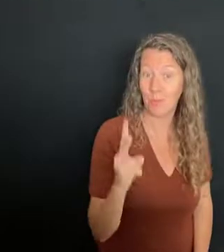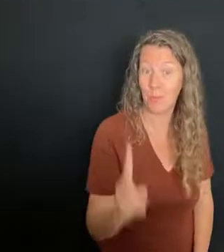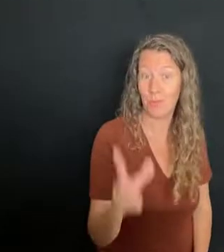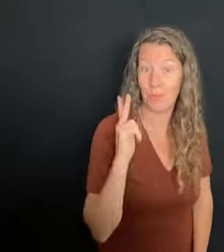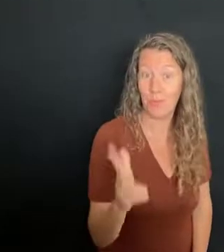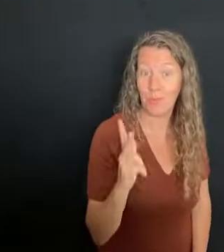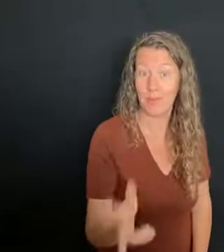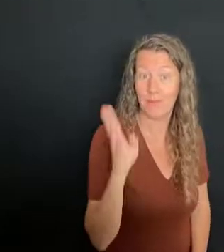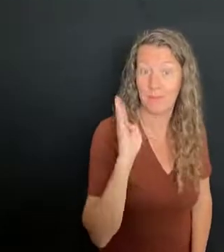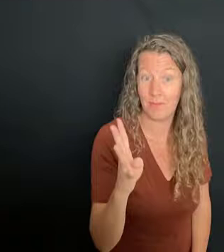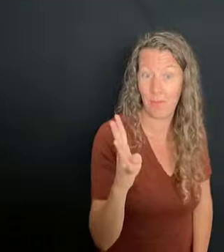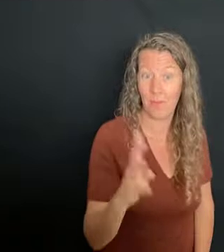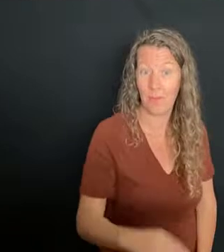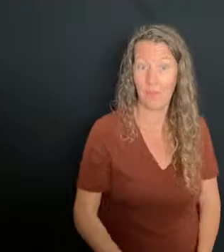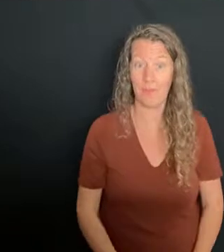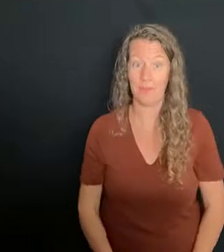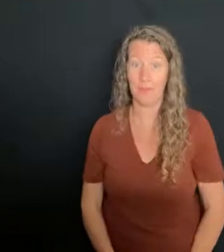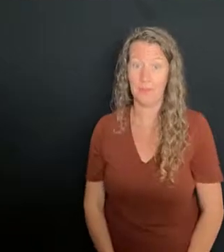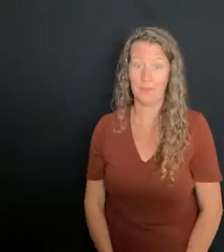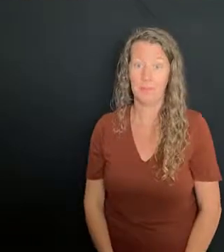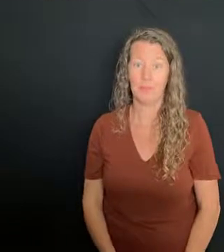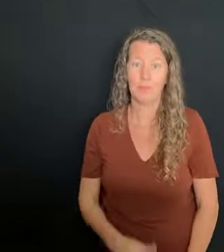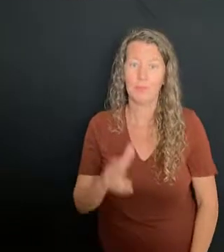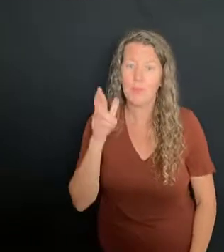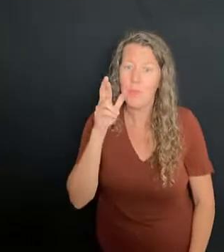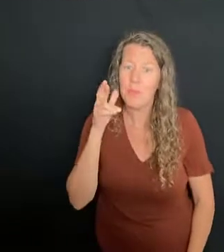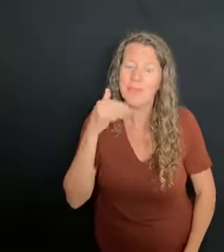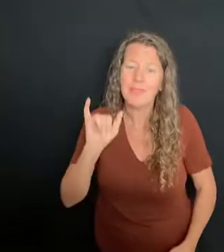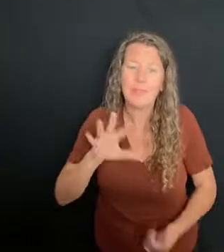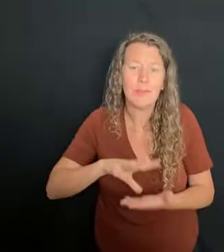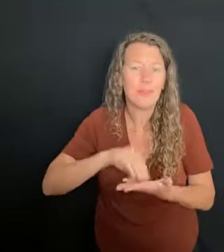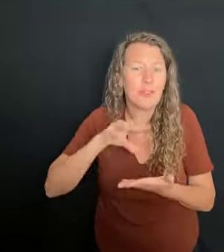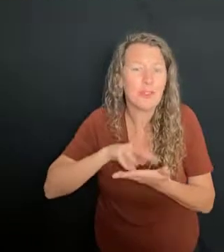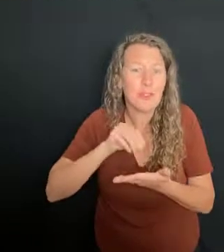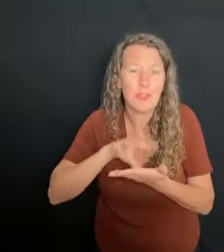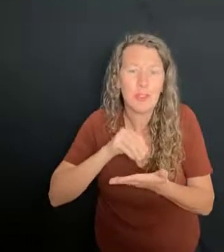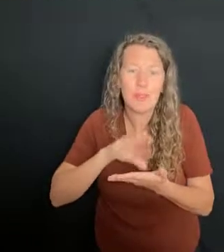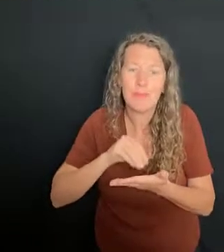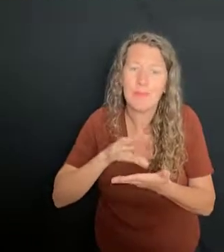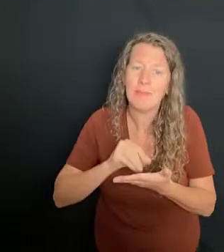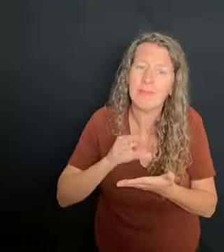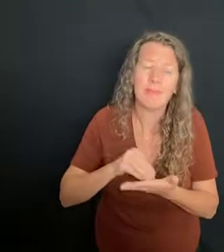She still has accidents and still always tries her best to apologize.